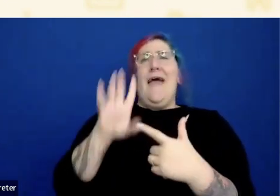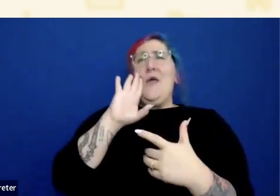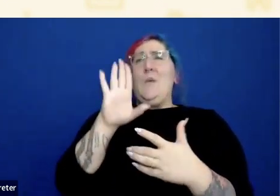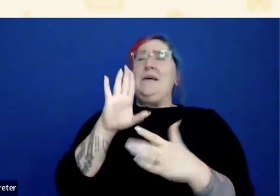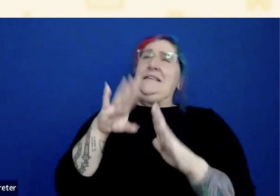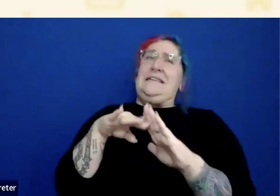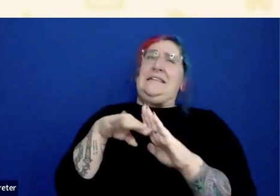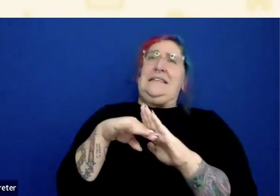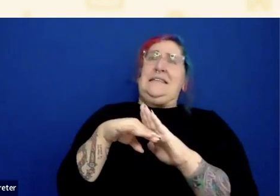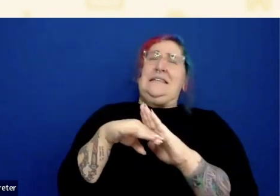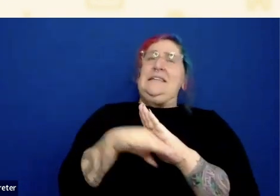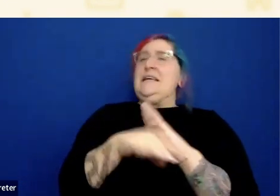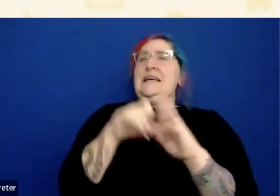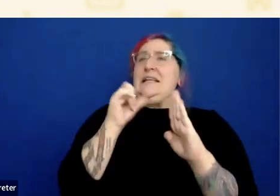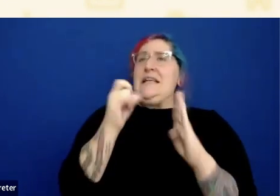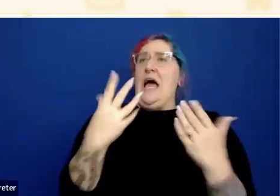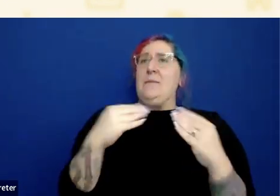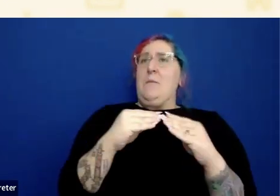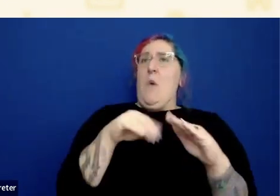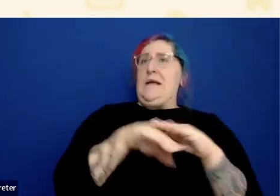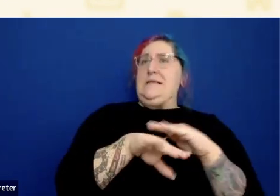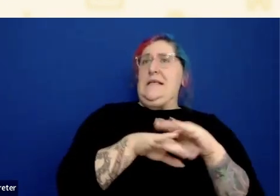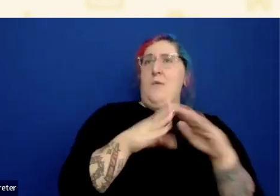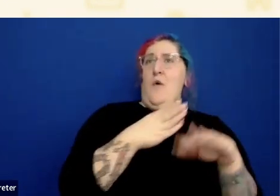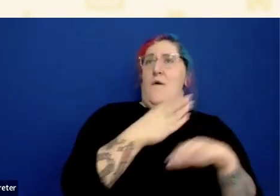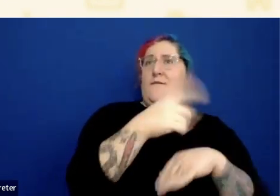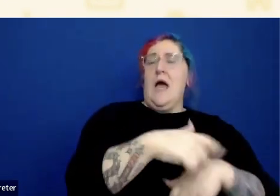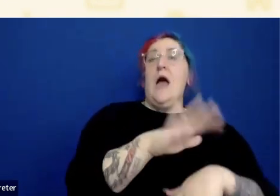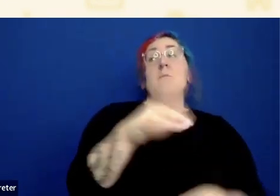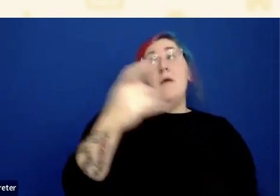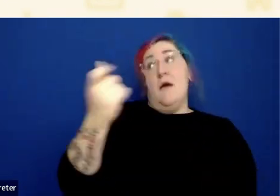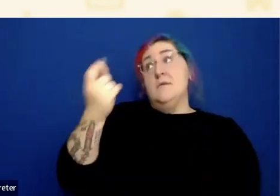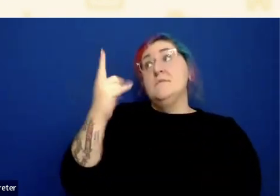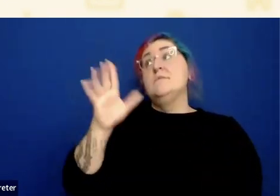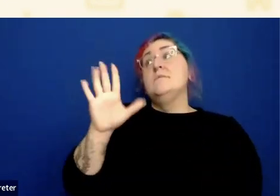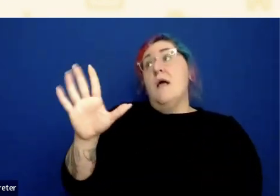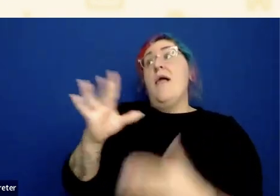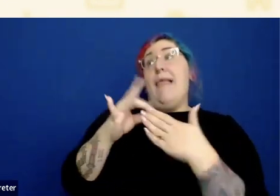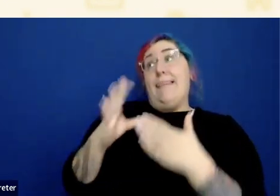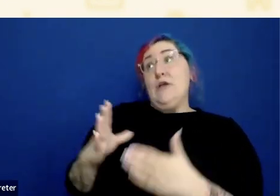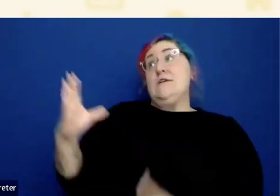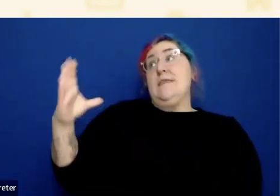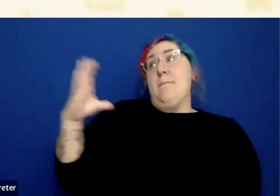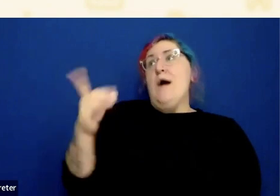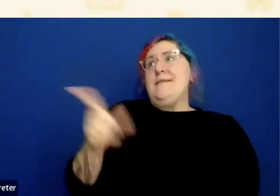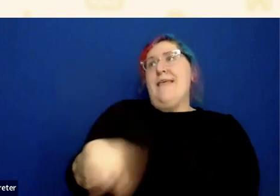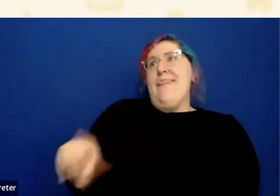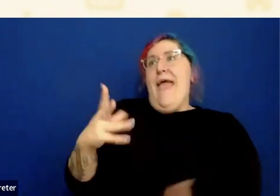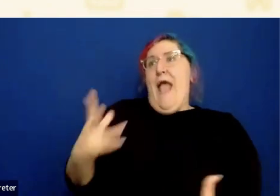And let's face it, the leadership owns the purse, right? Right. Yes. So they do have a direct... [crosstalk 00:46:52].